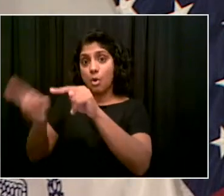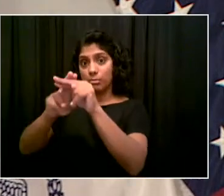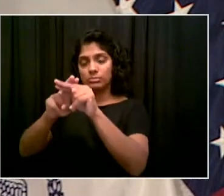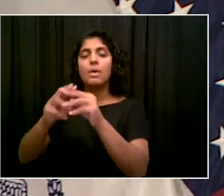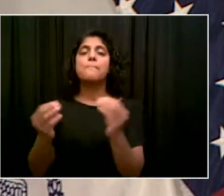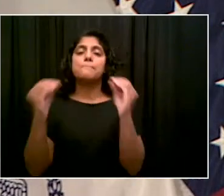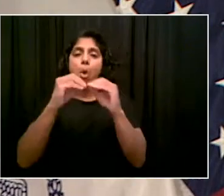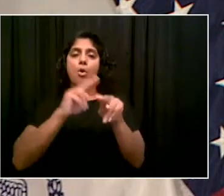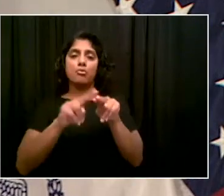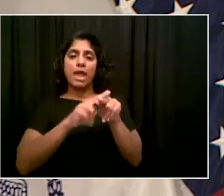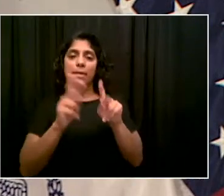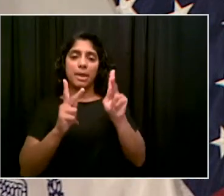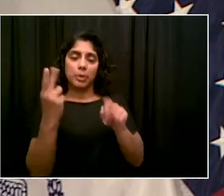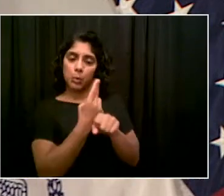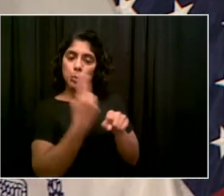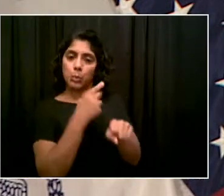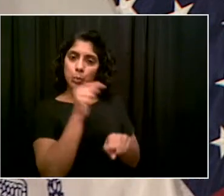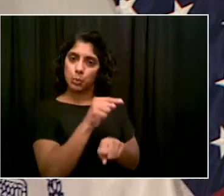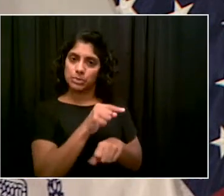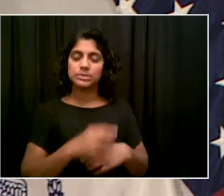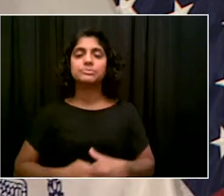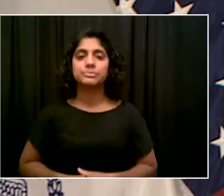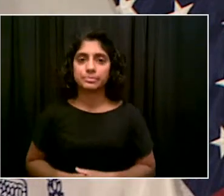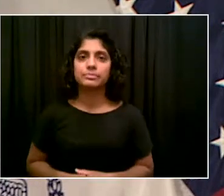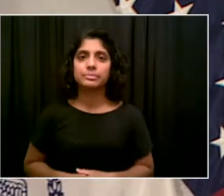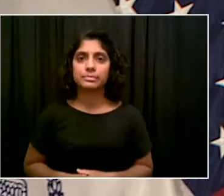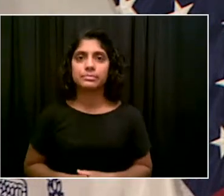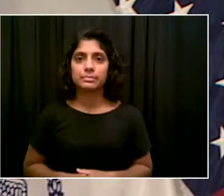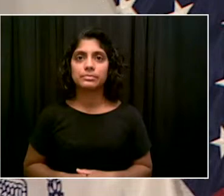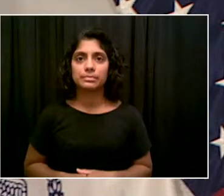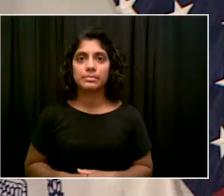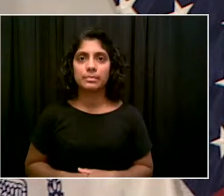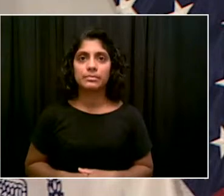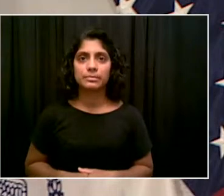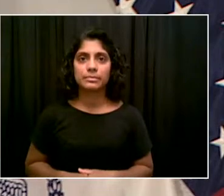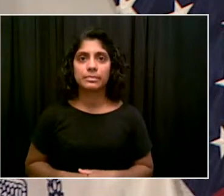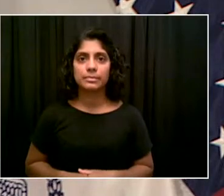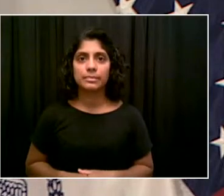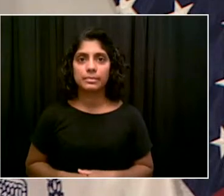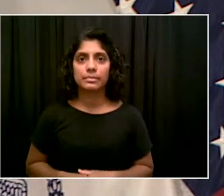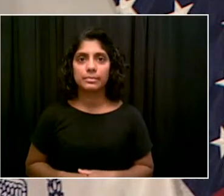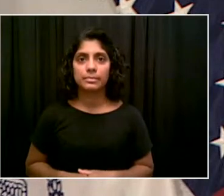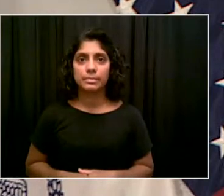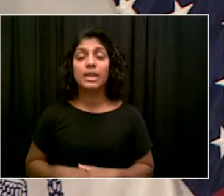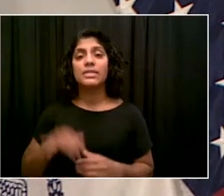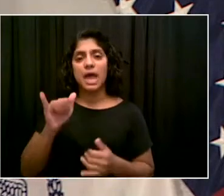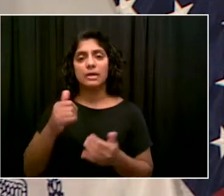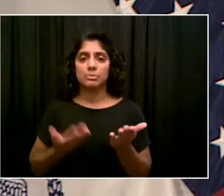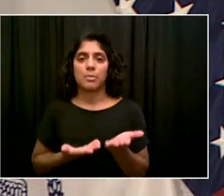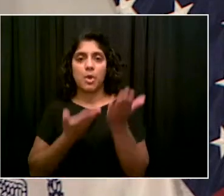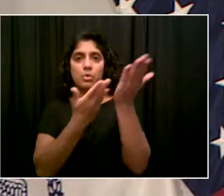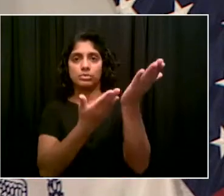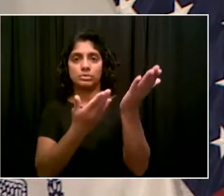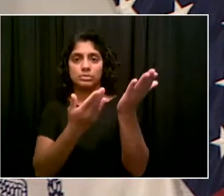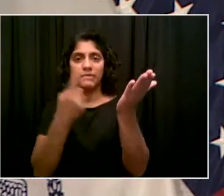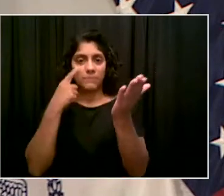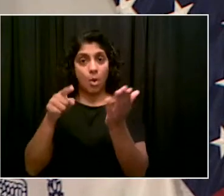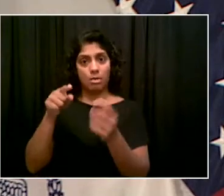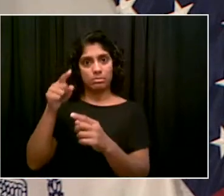ACTION FROM THE MTA. I WANTED TO HEAR FROM SOMEONE WHO'S BEEN A VERY STRONG ADVOCATEFO R CONGESTION